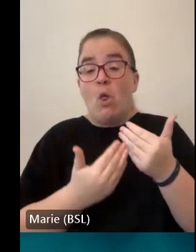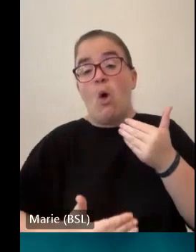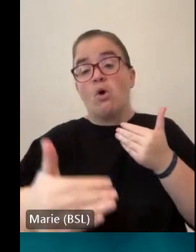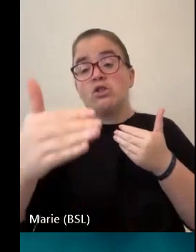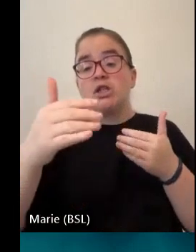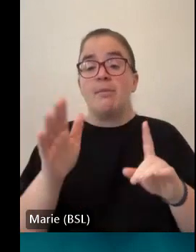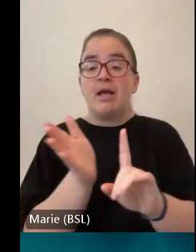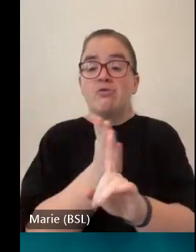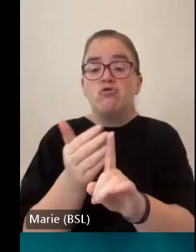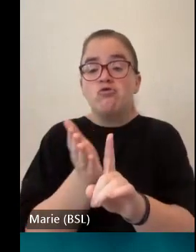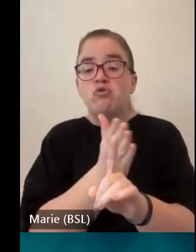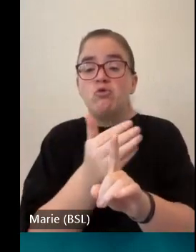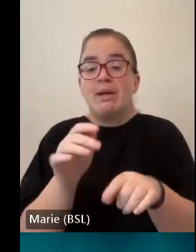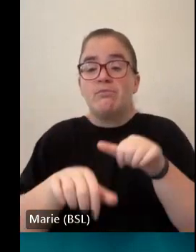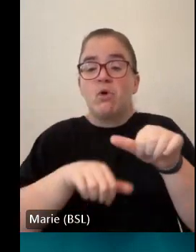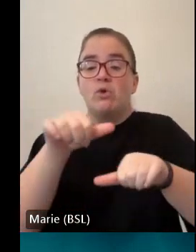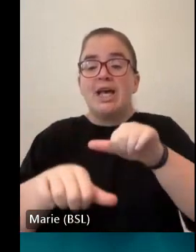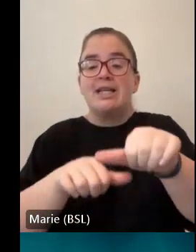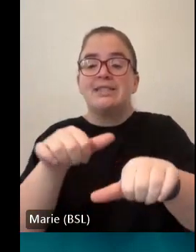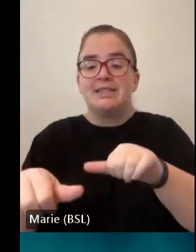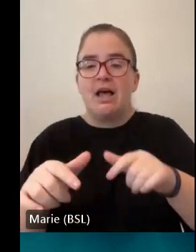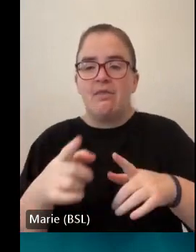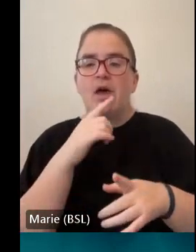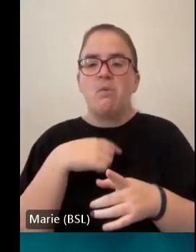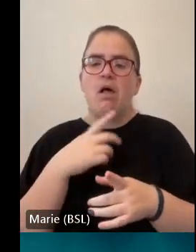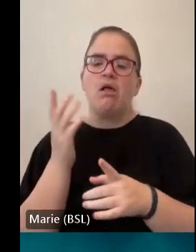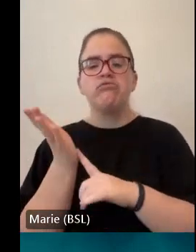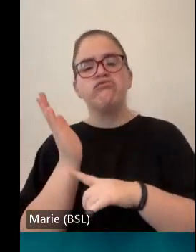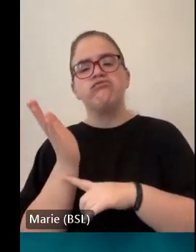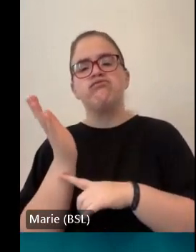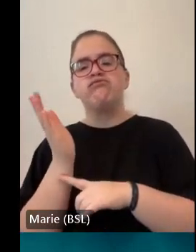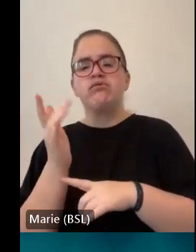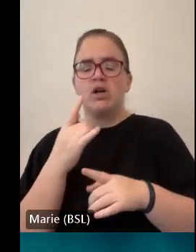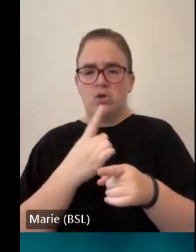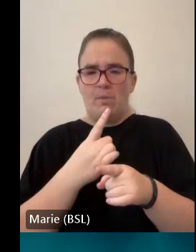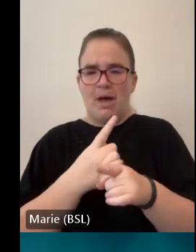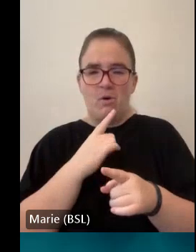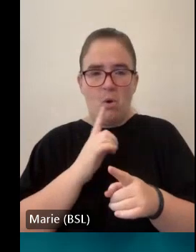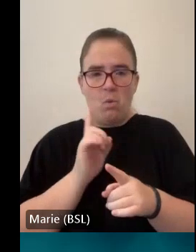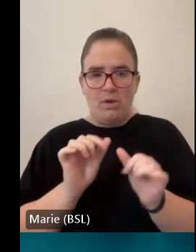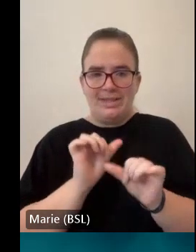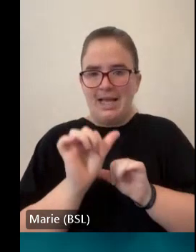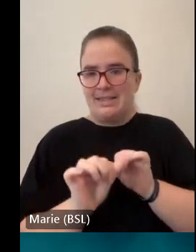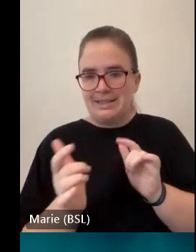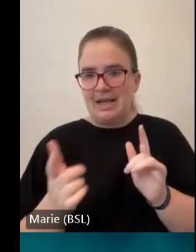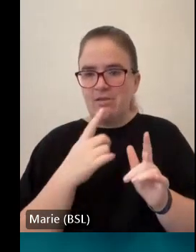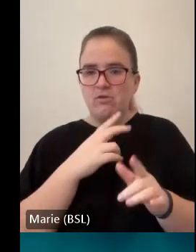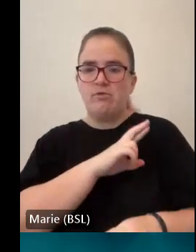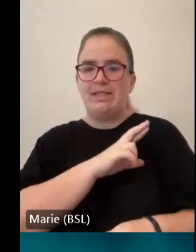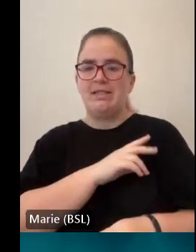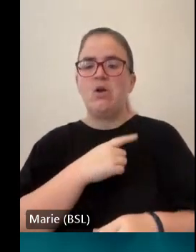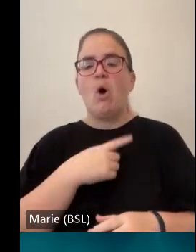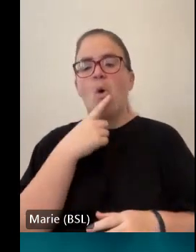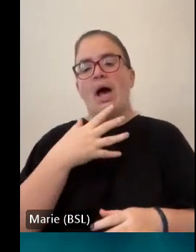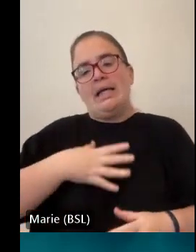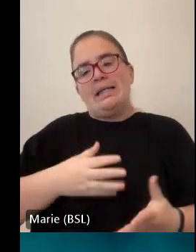they're kind of sewing the seeds for the narrative that they're going to use as the reason that they're then ultimately going to need some money.